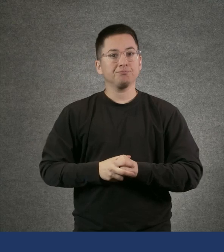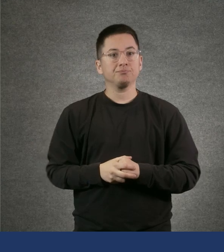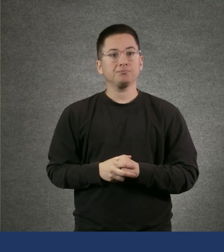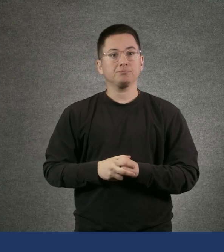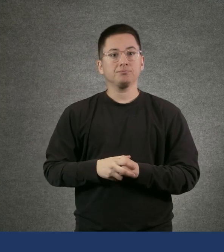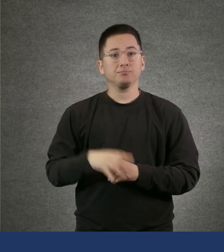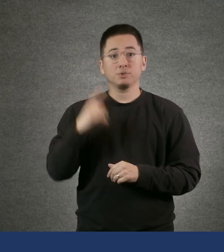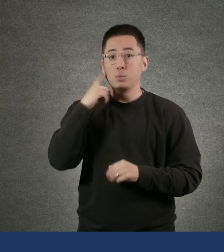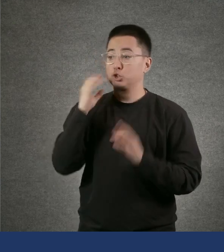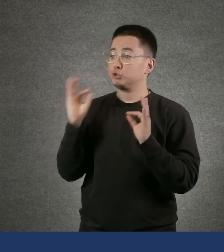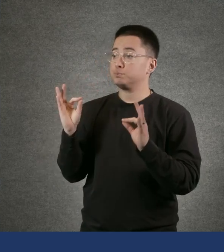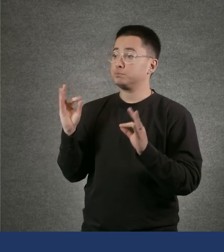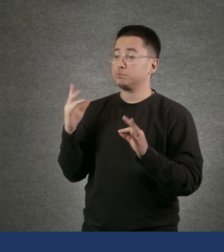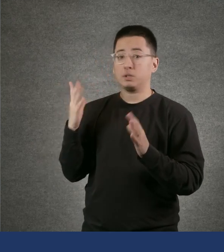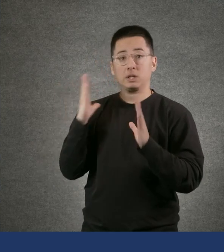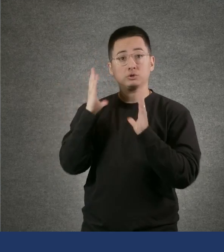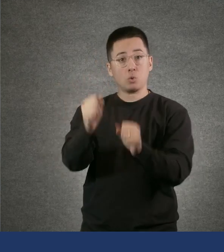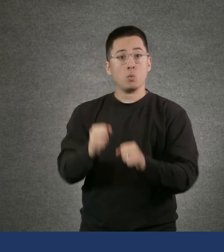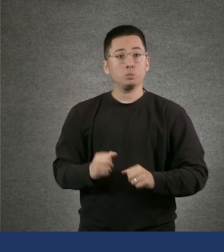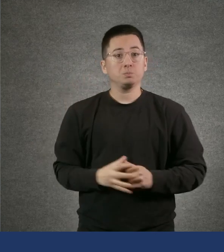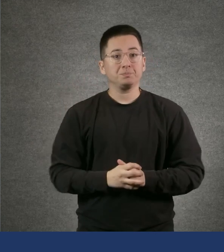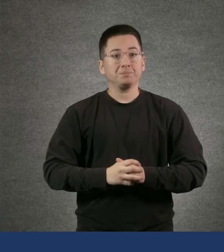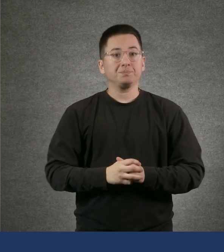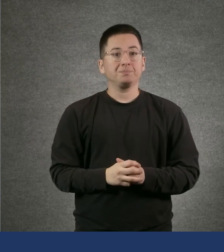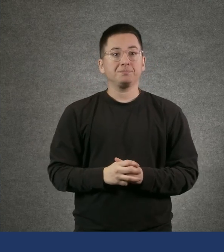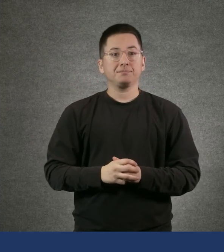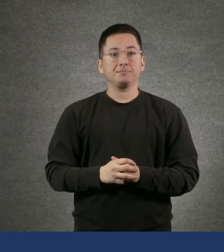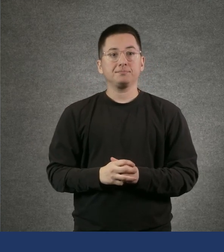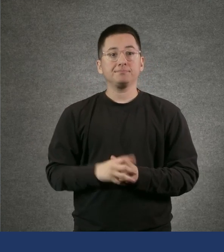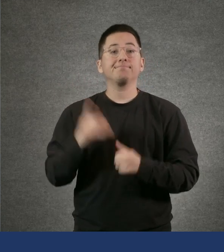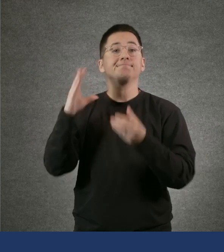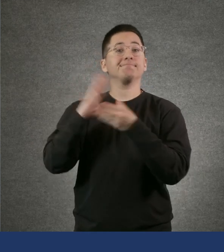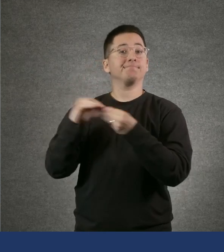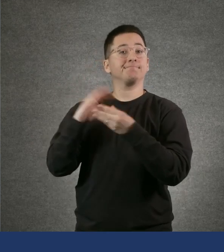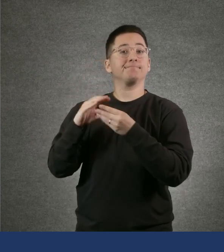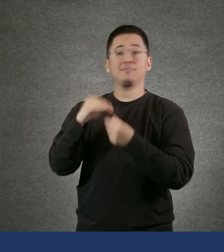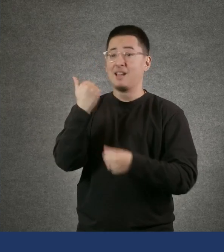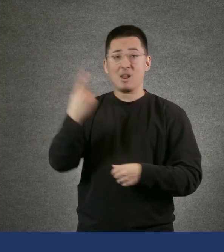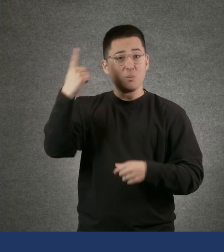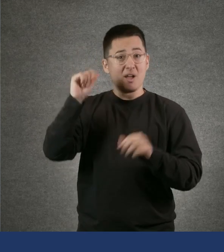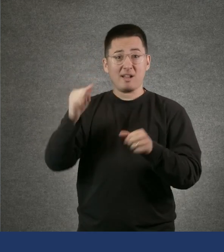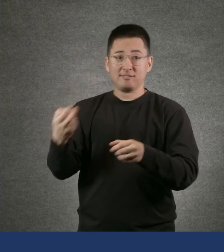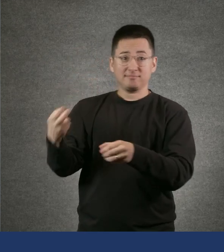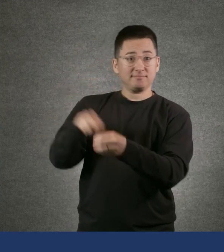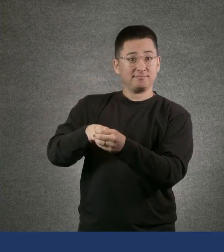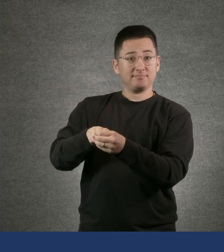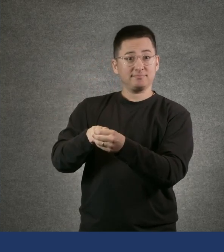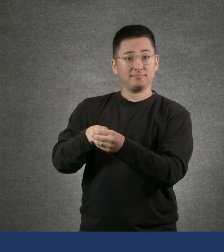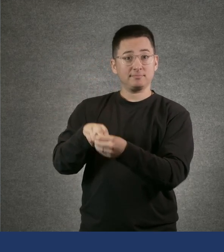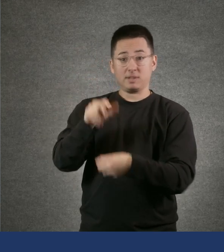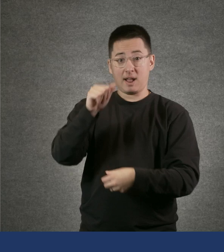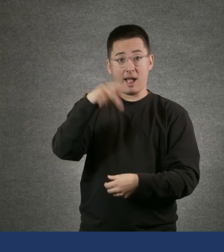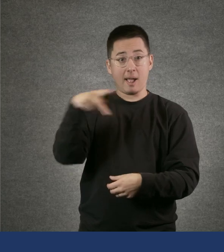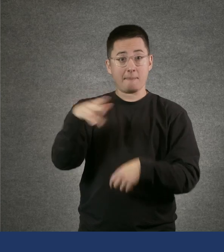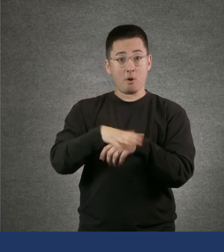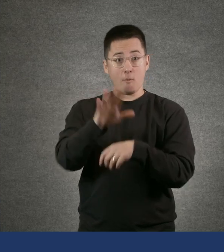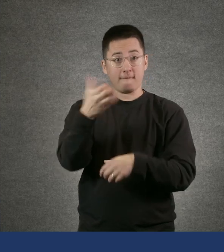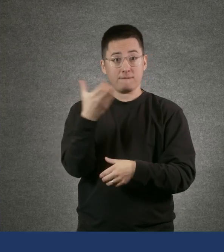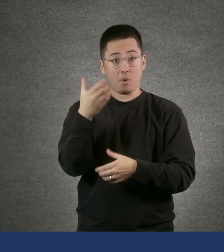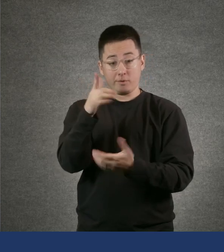Sounds great. Let's get going. Anyone can ride it. There's an app on your phone, or you can call 211